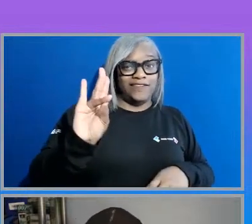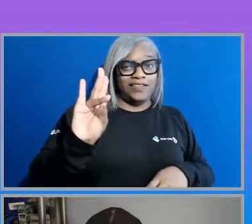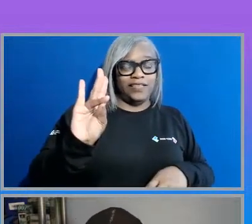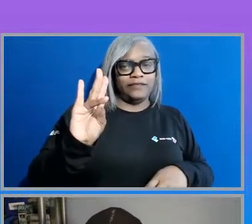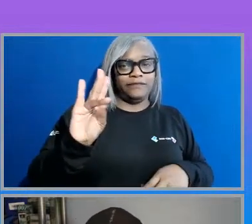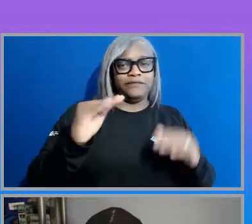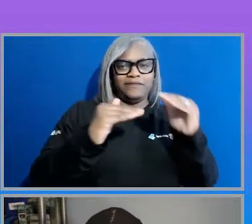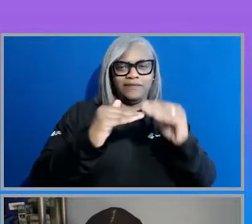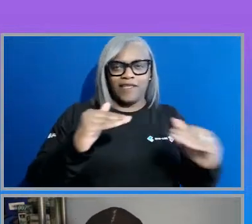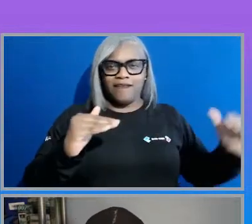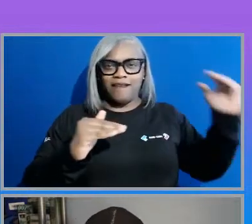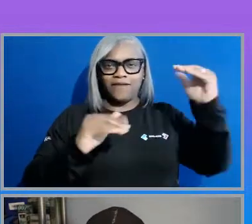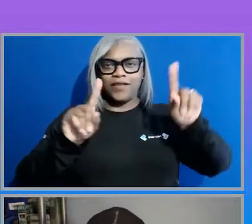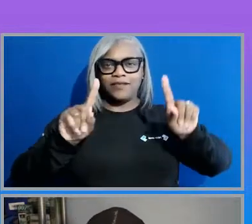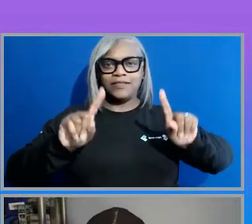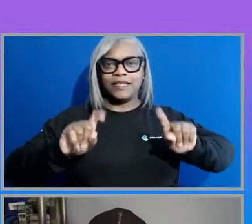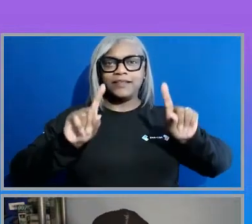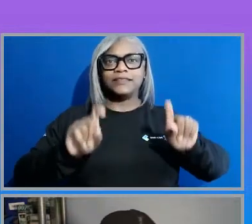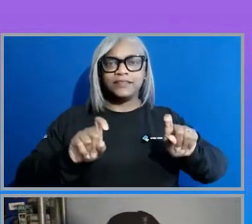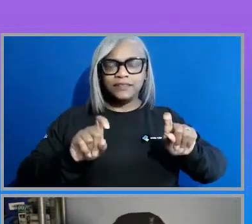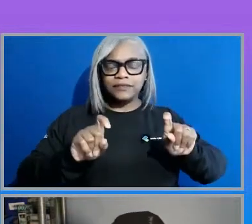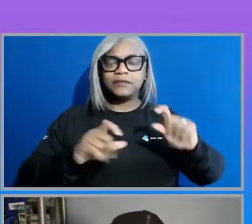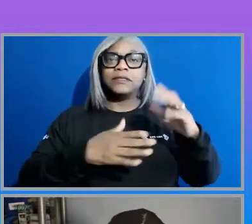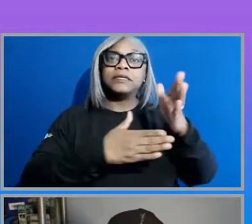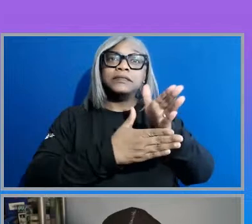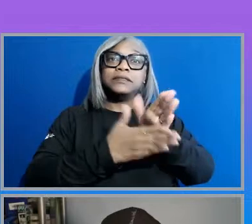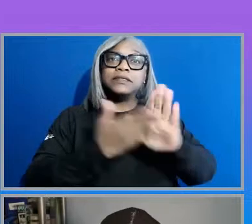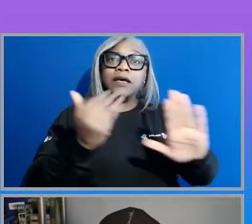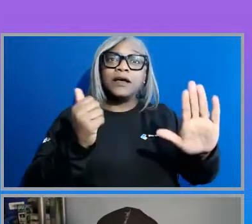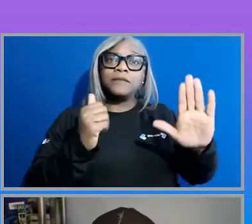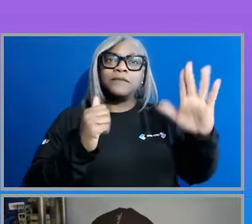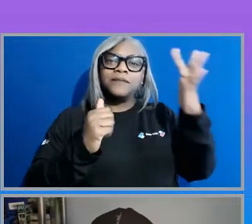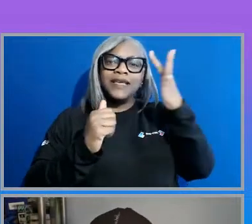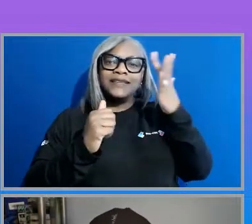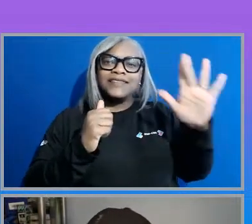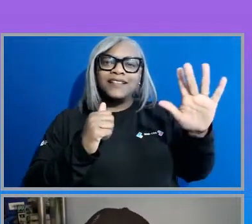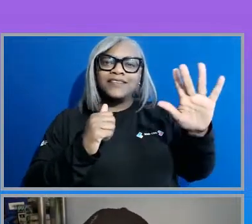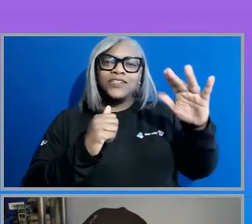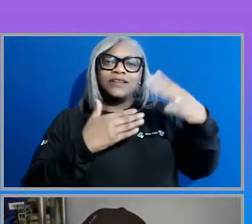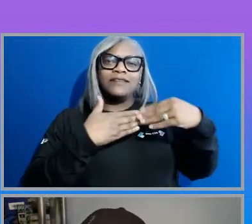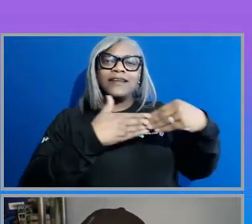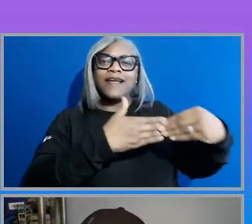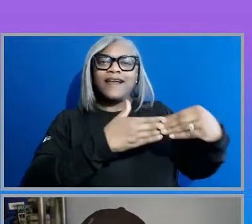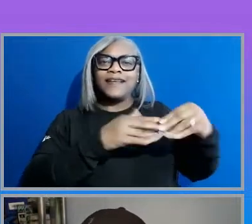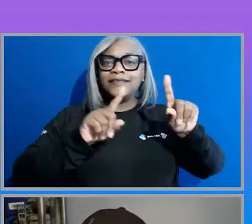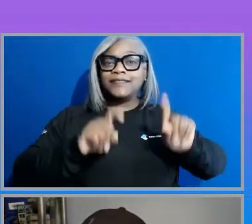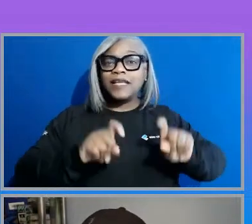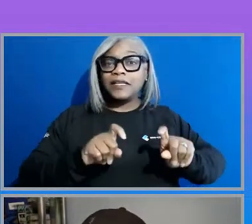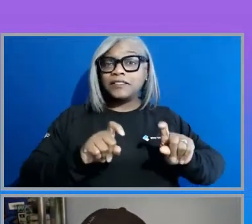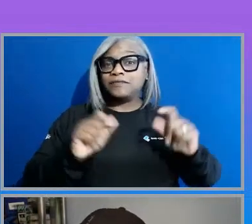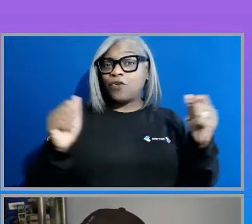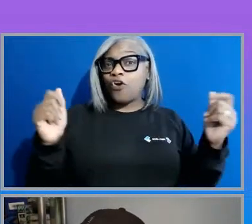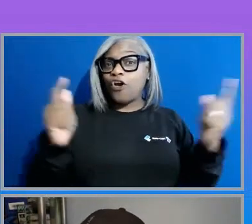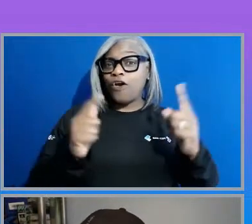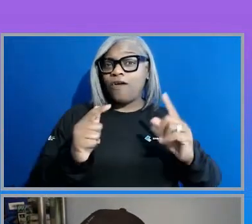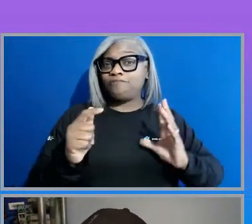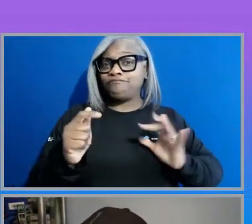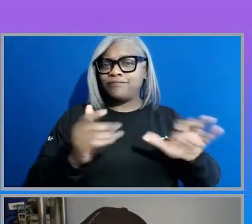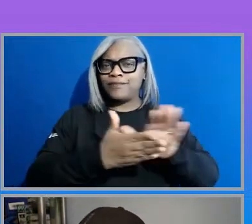advanced tests. Some of these are intelligent guided tests. And they're all super, super